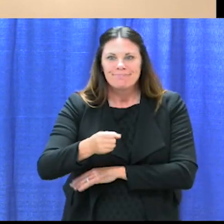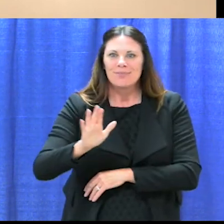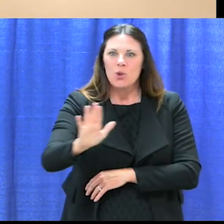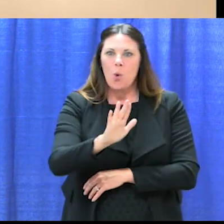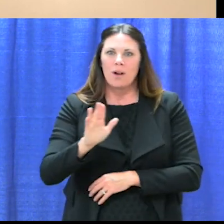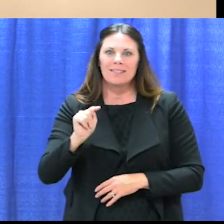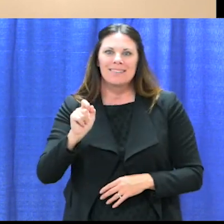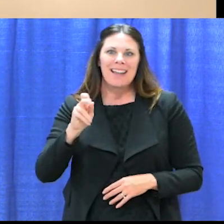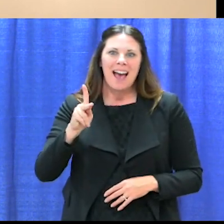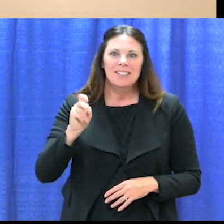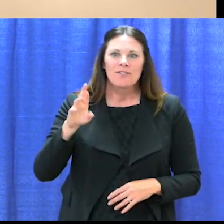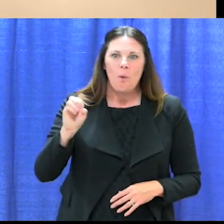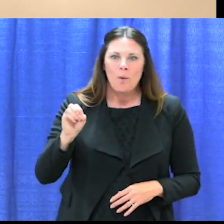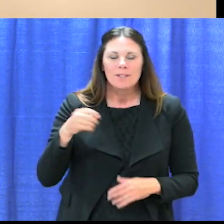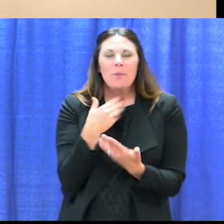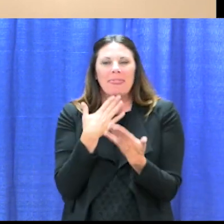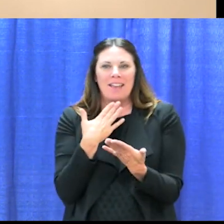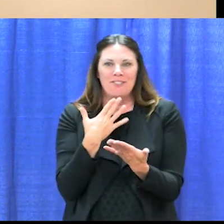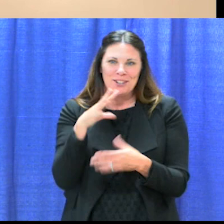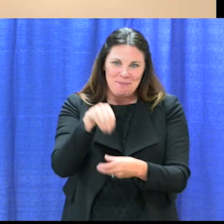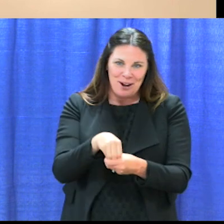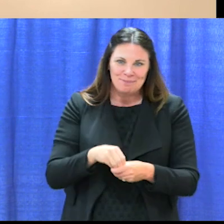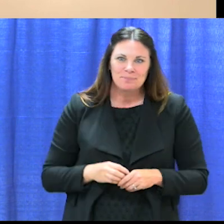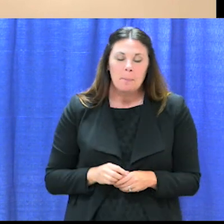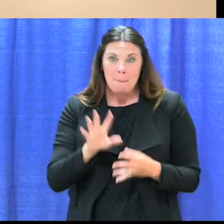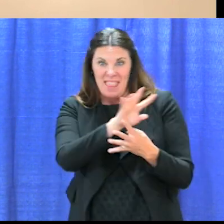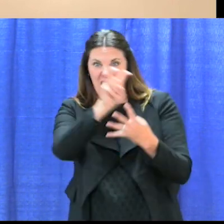And then I guess the last, I'm going to jump to question four just to wrap it up and that